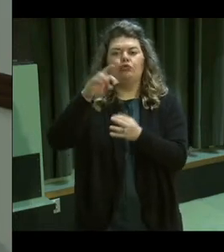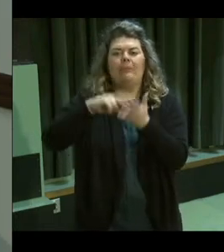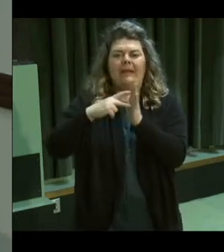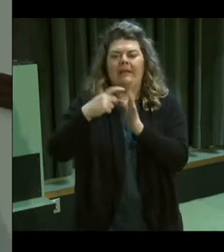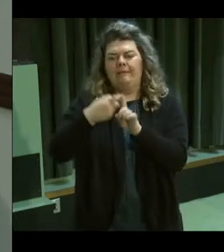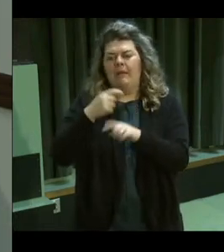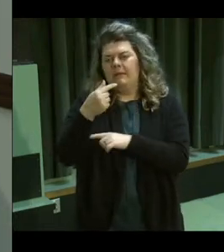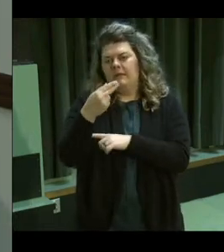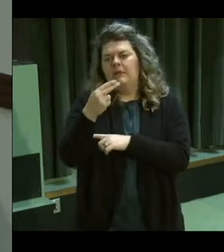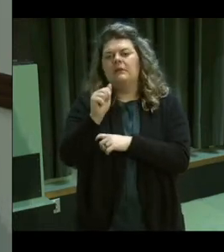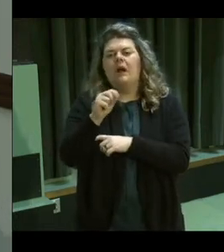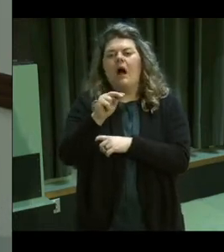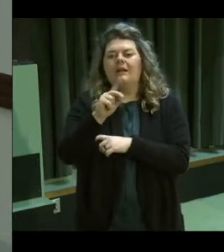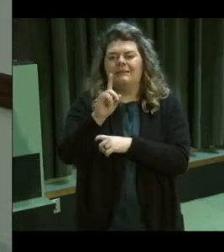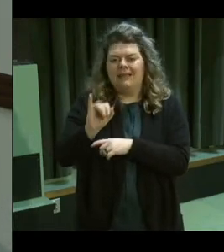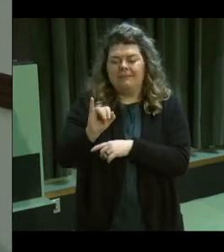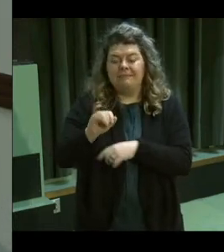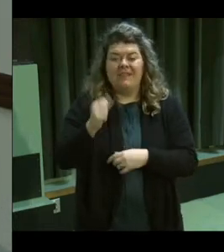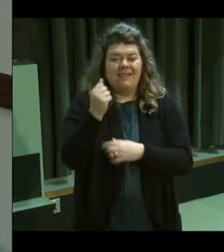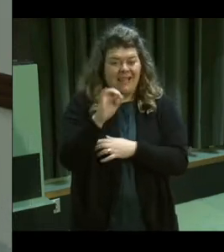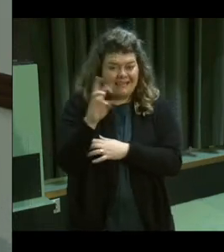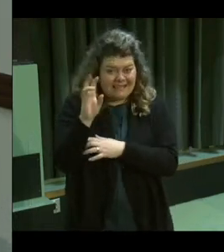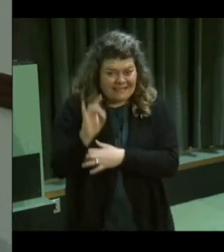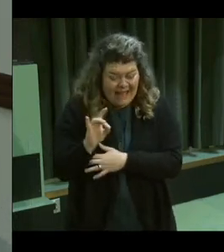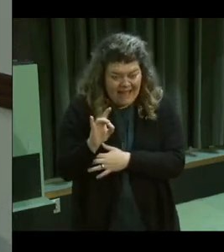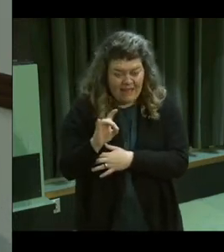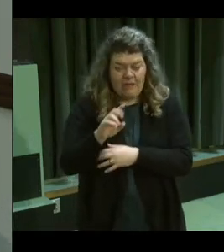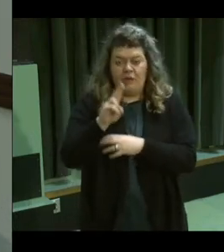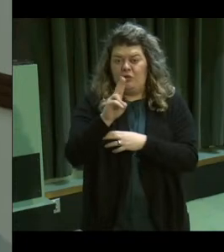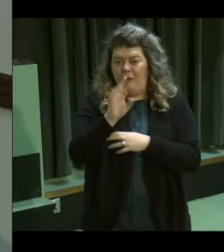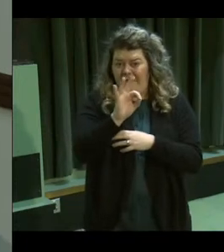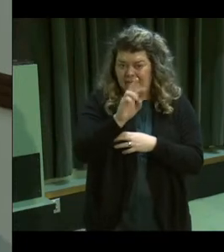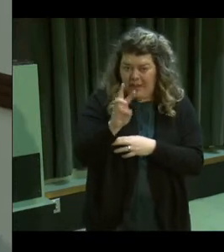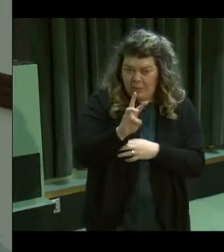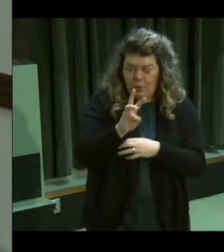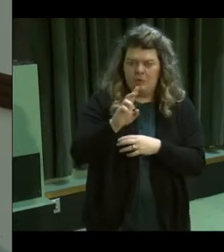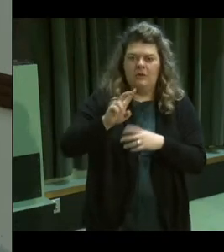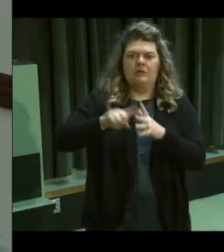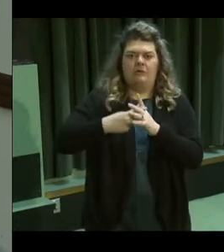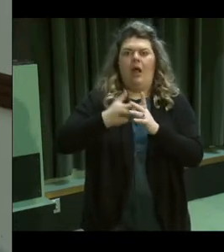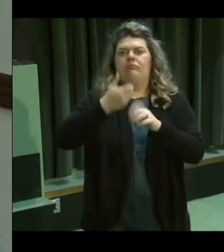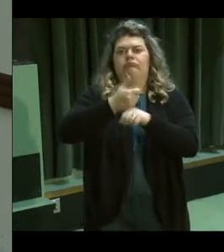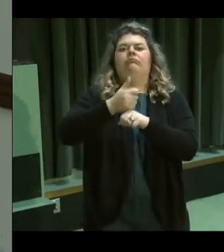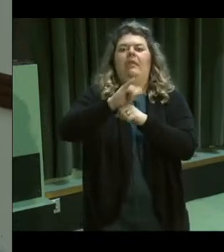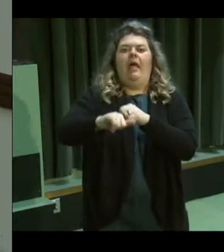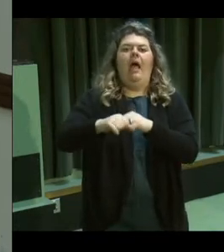In 1968, Cesar and the UFW began